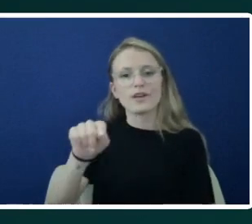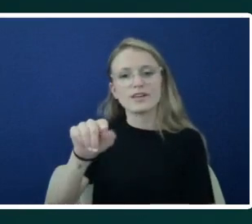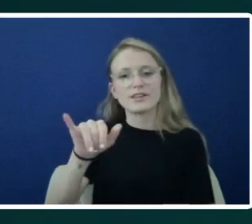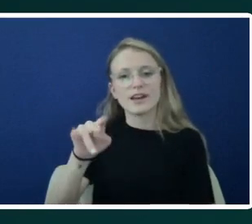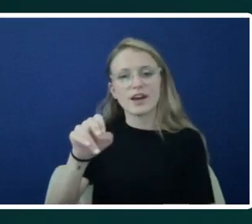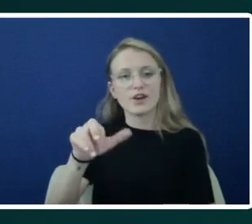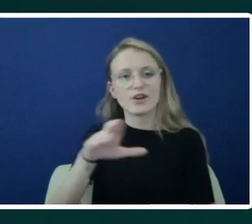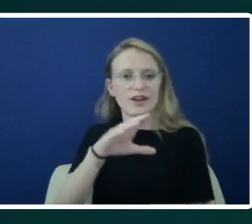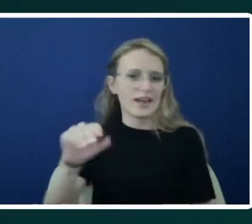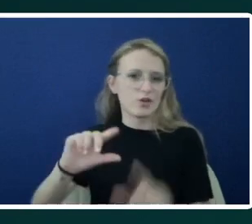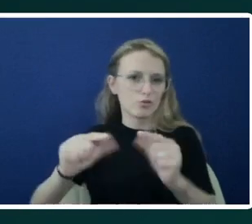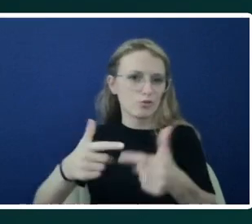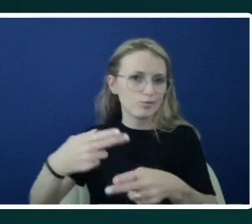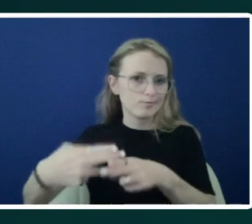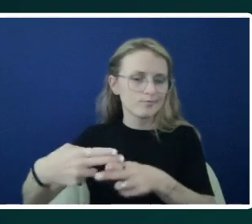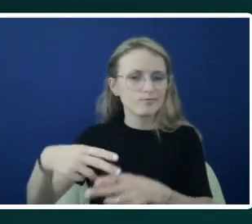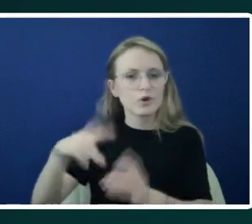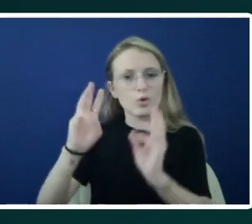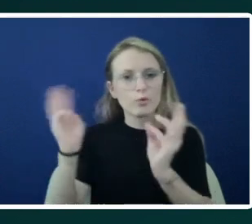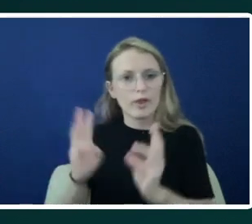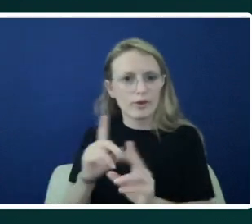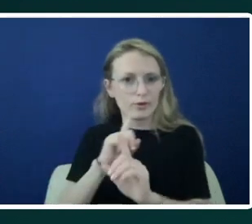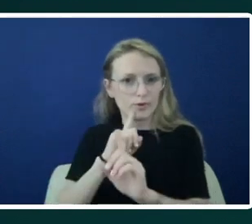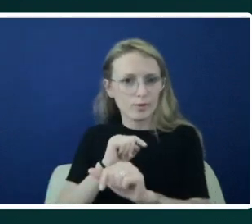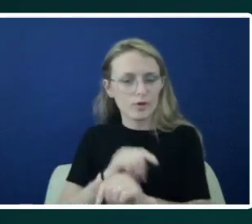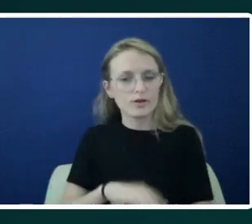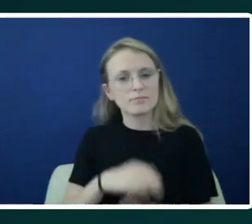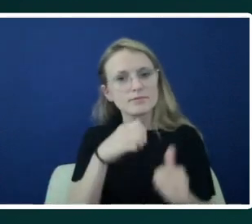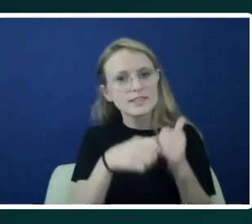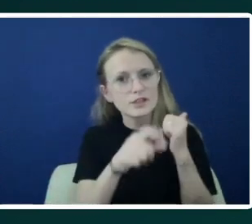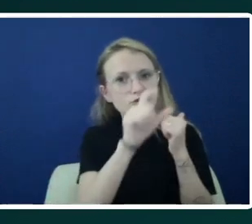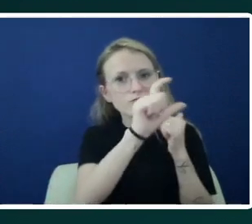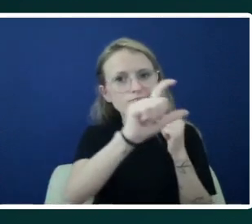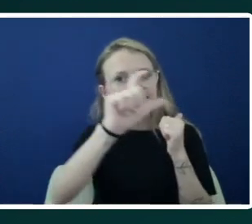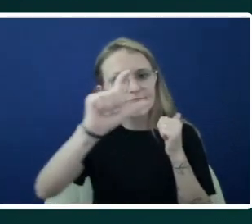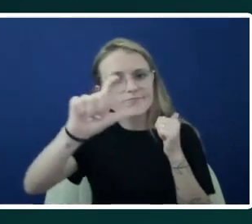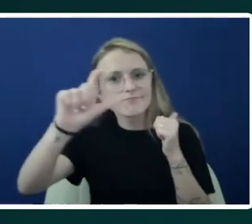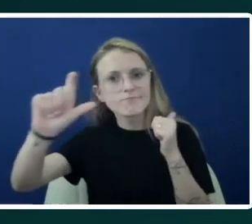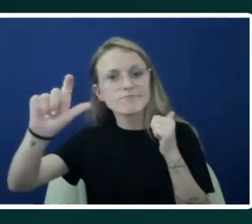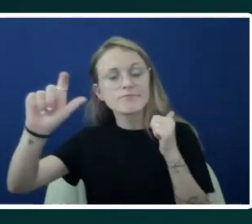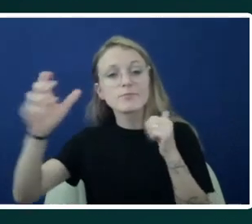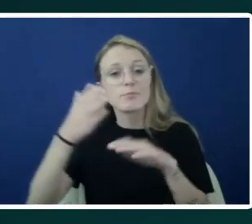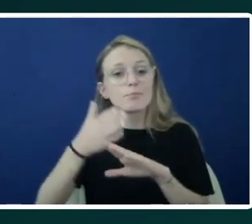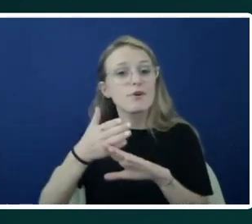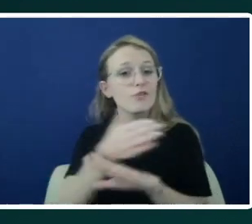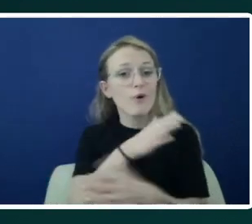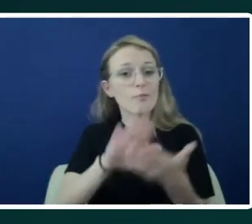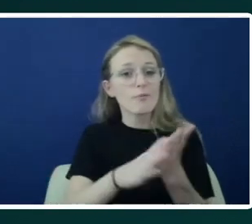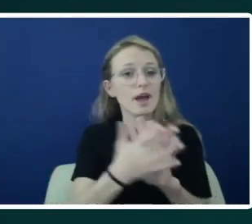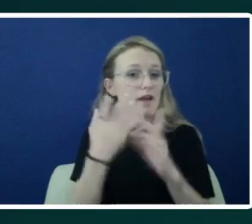So, each one of these artists, before they became well known in their respective fields,